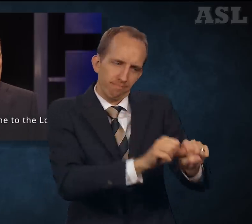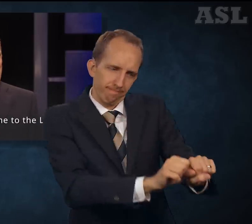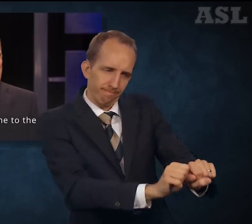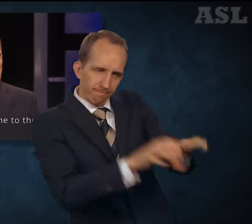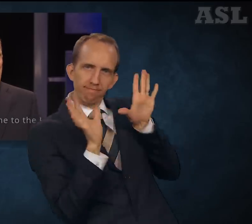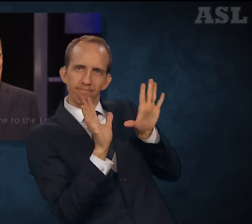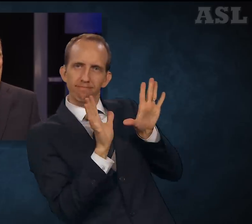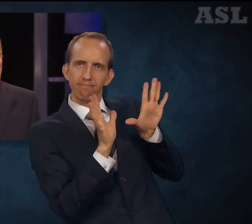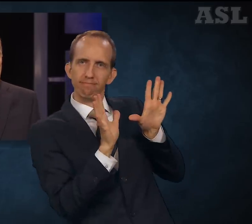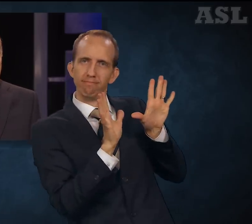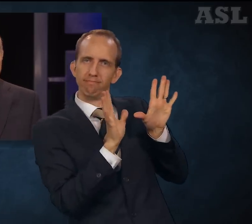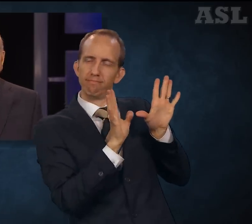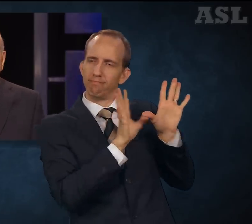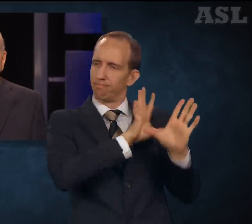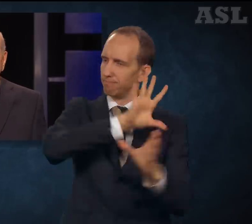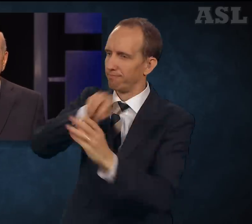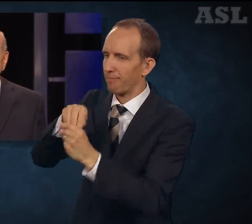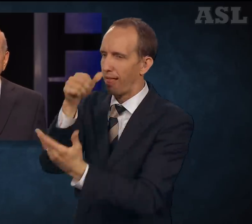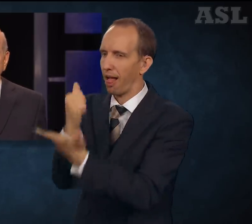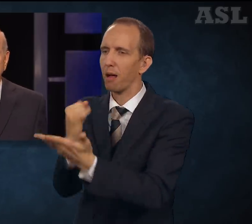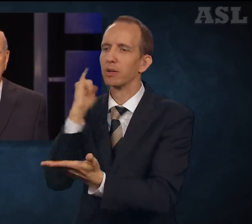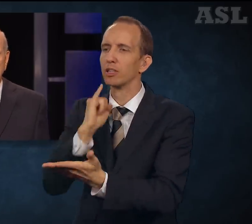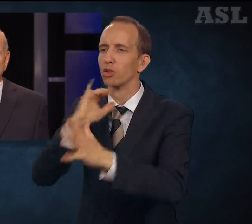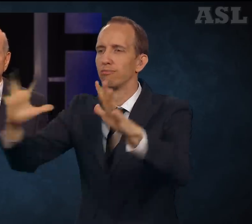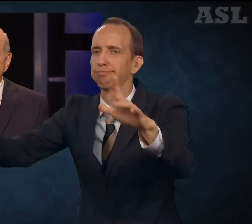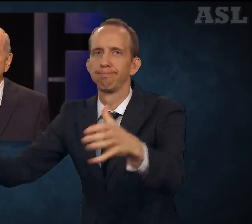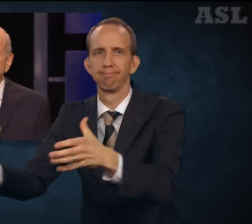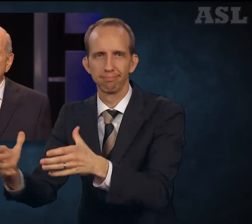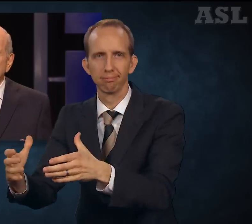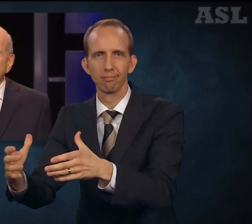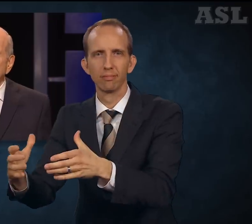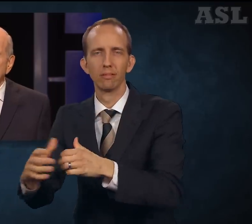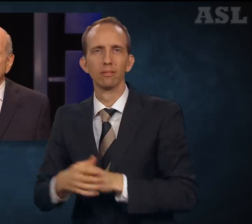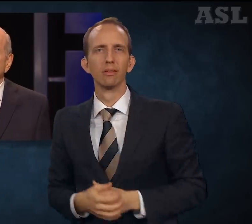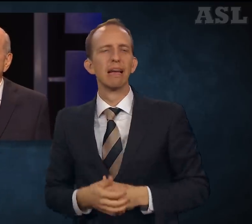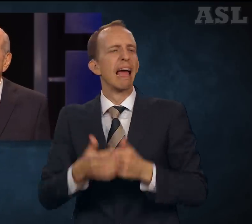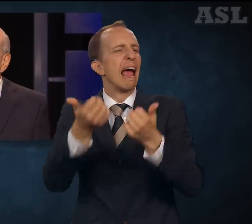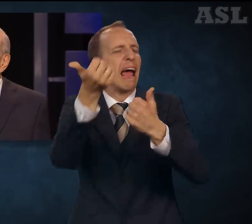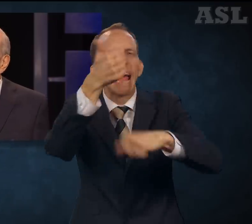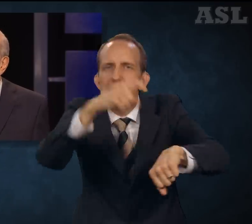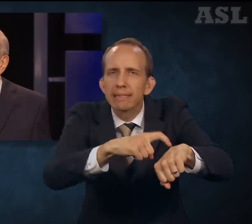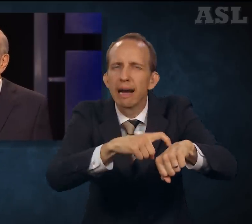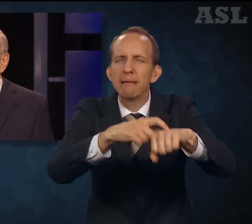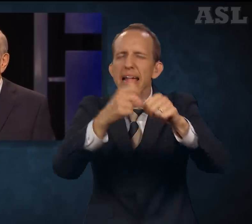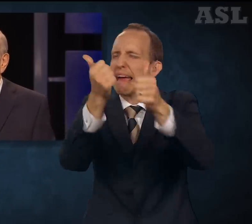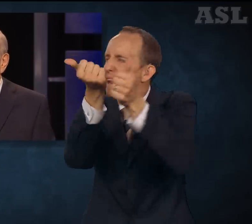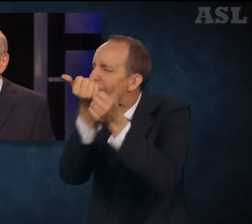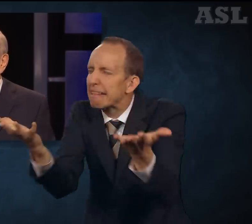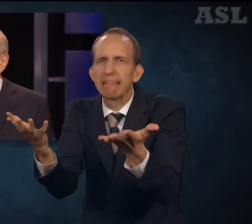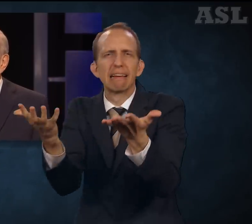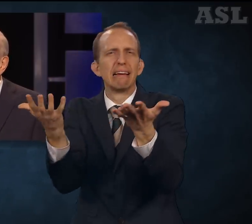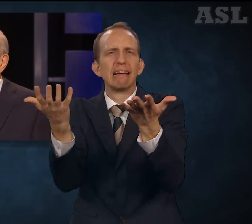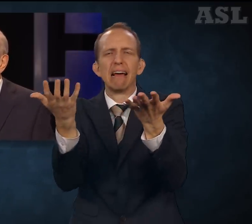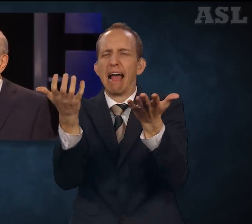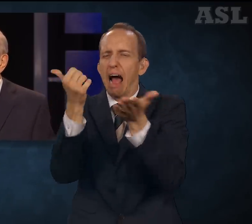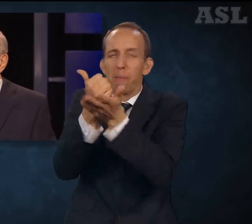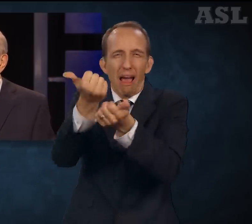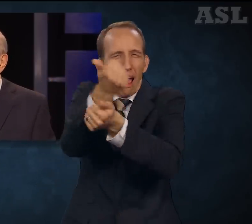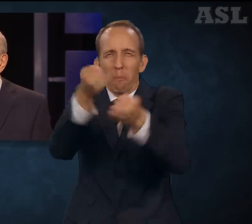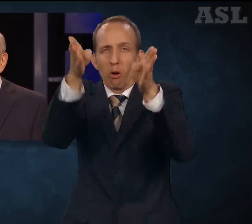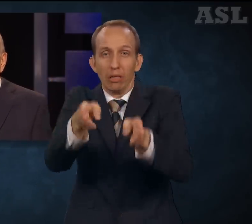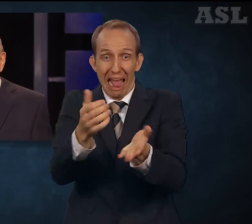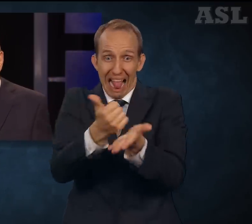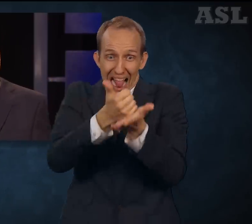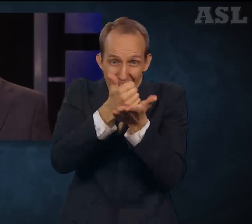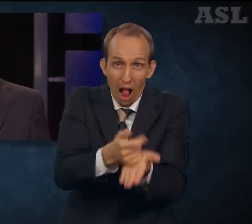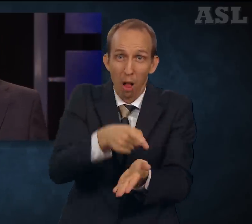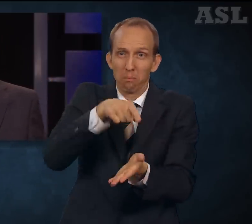ISRAEL.